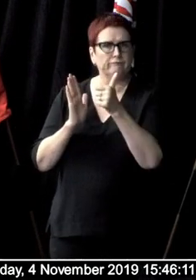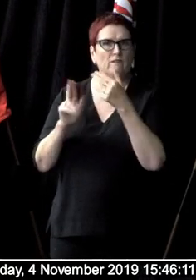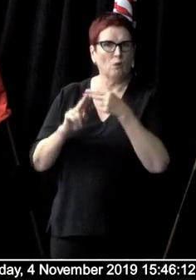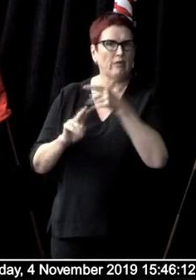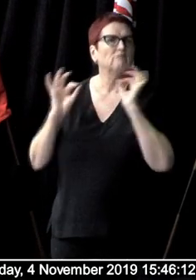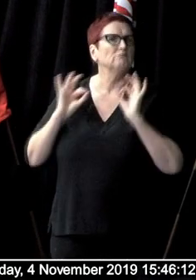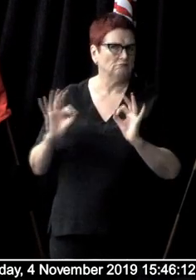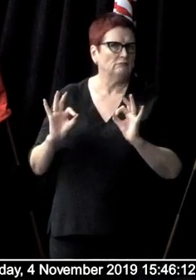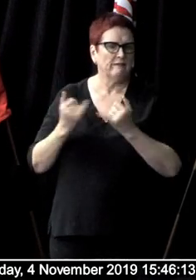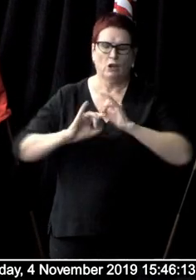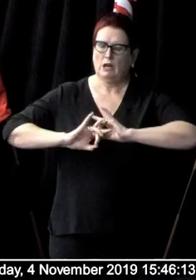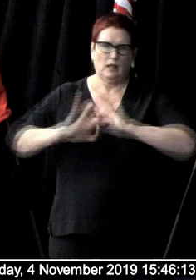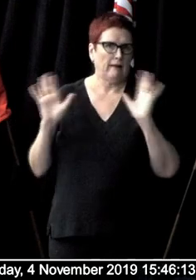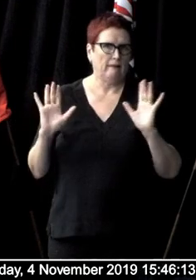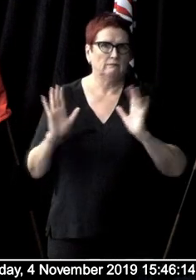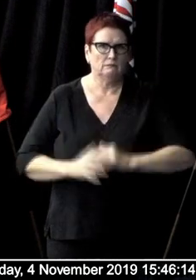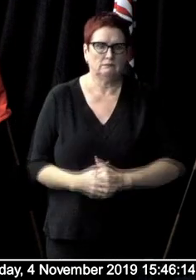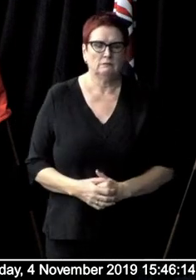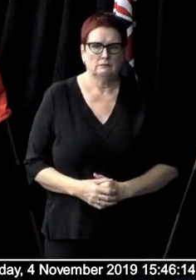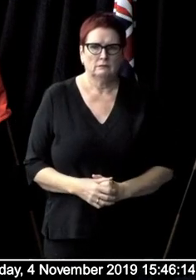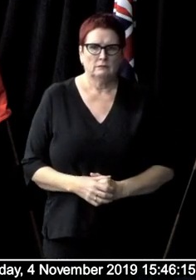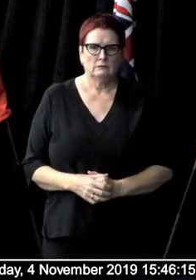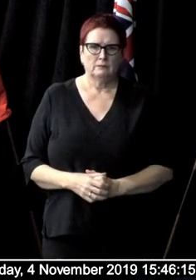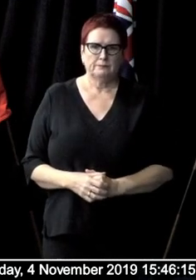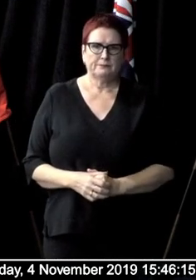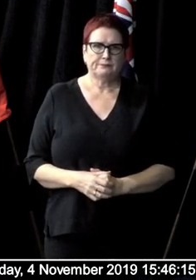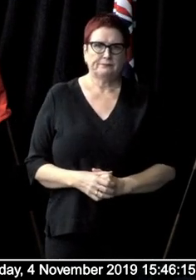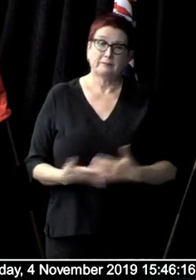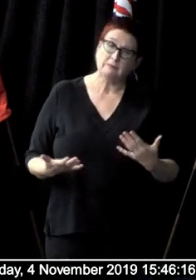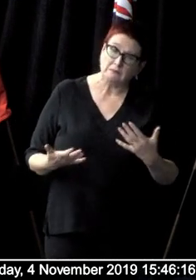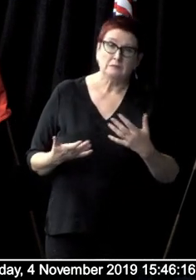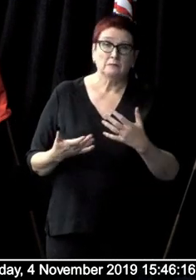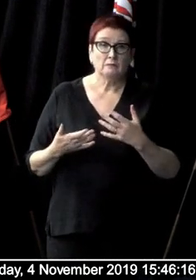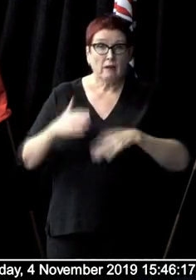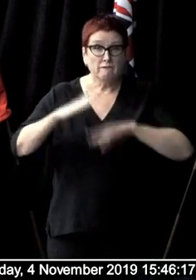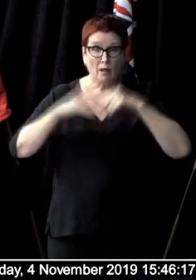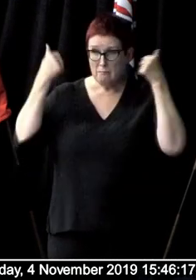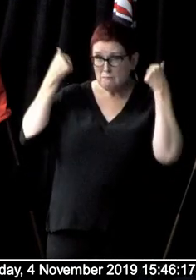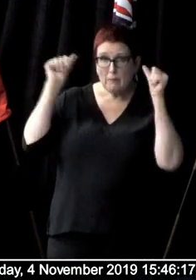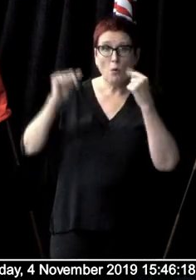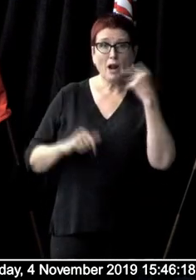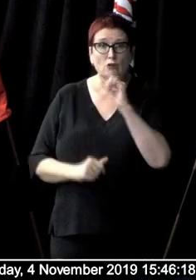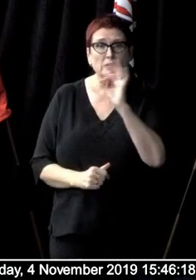I have seen, obviously it is still hit and miss, but I’ve seen families who say,